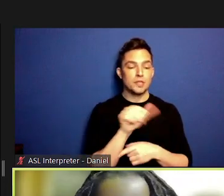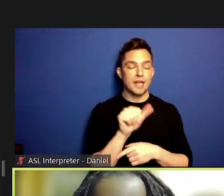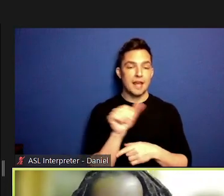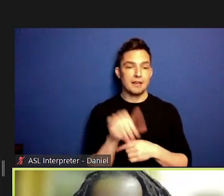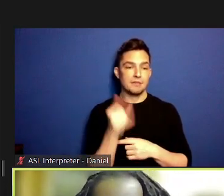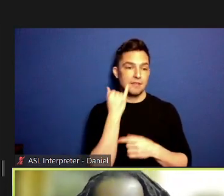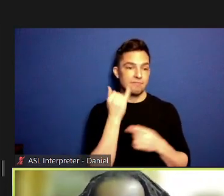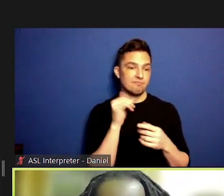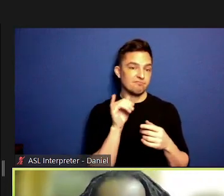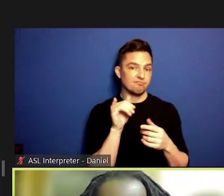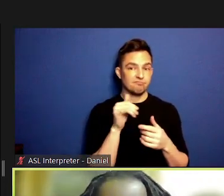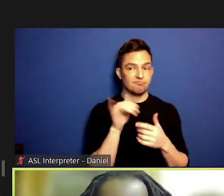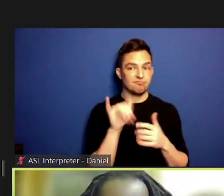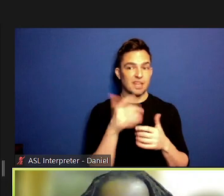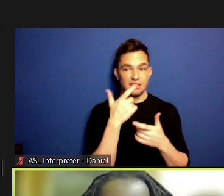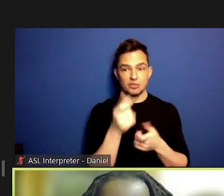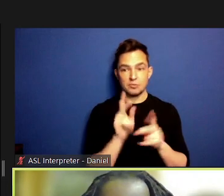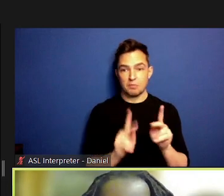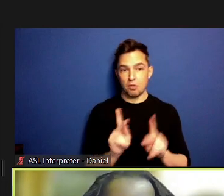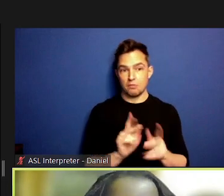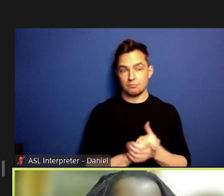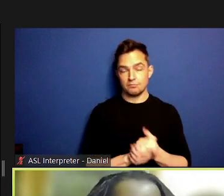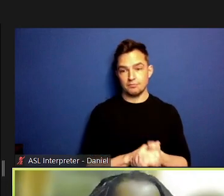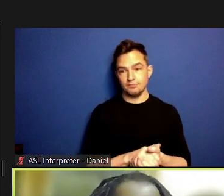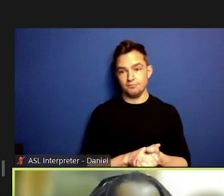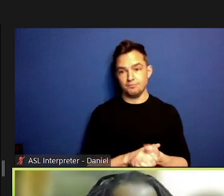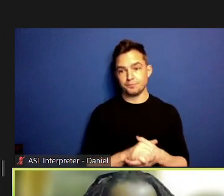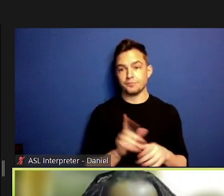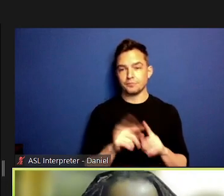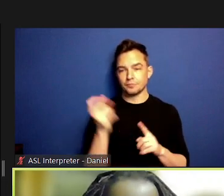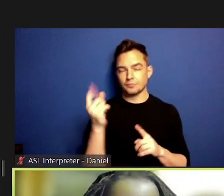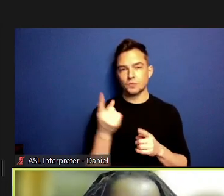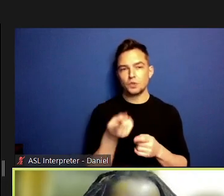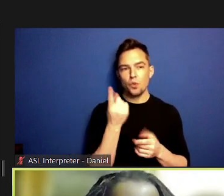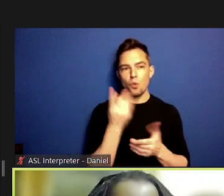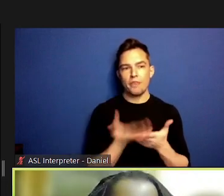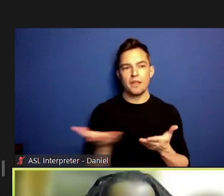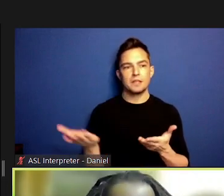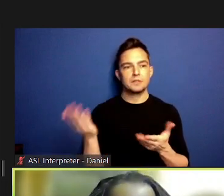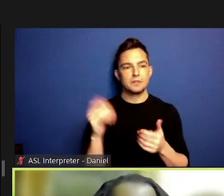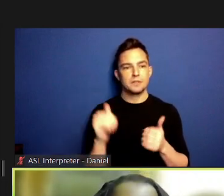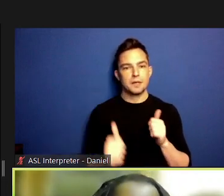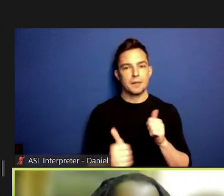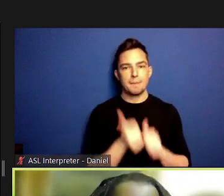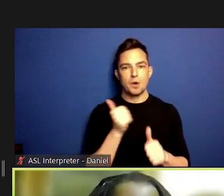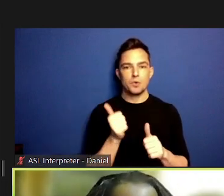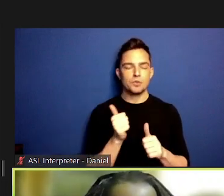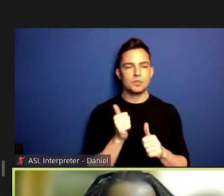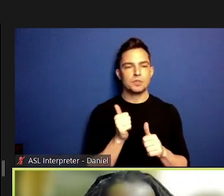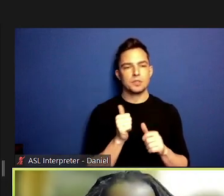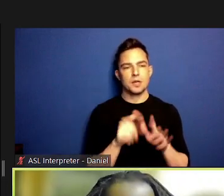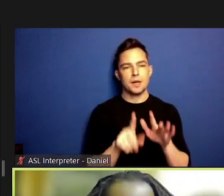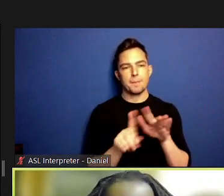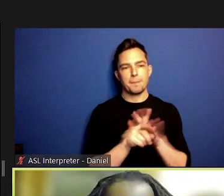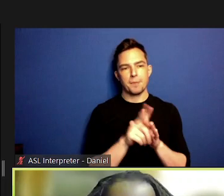folks. But the one thing that was most salient to me that stood out the most, was I was really